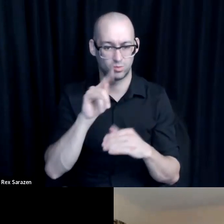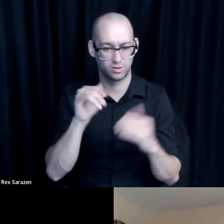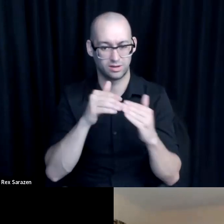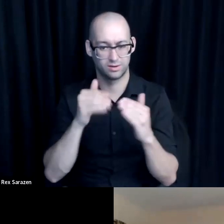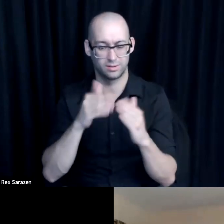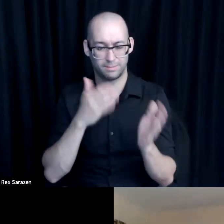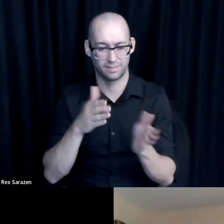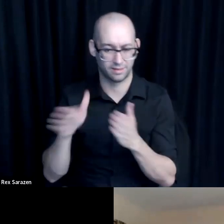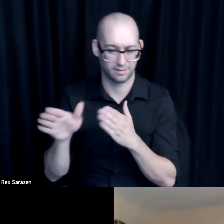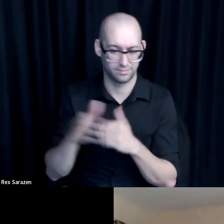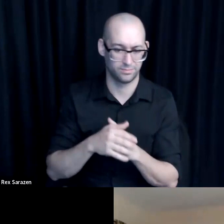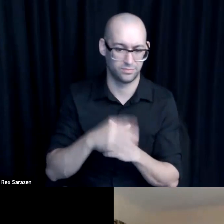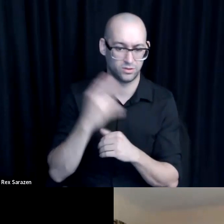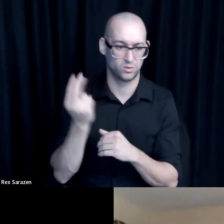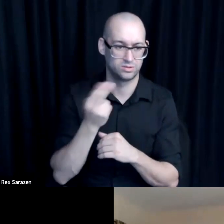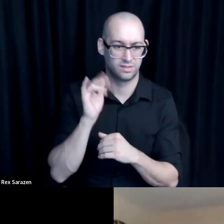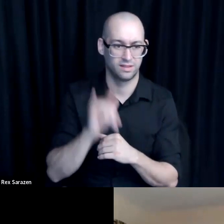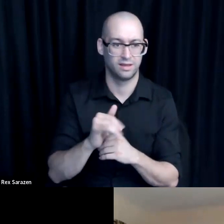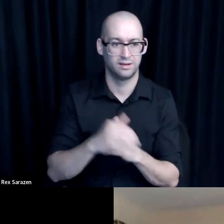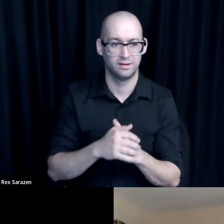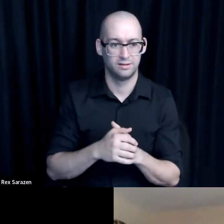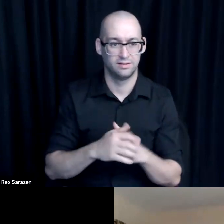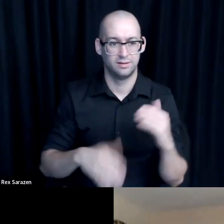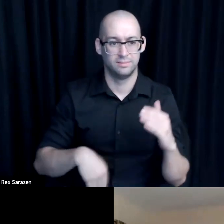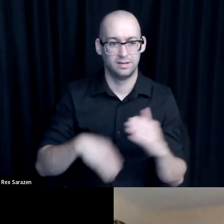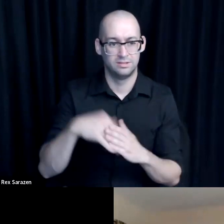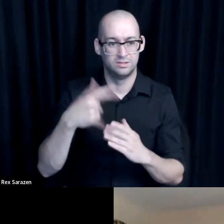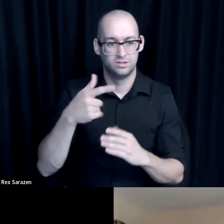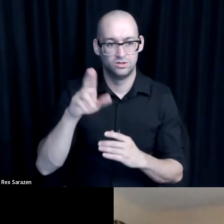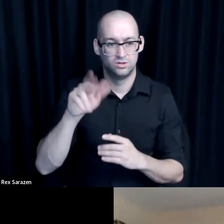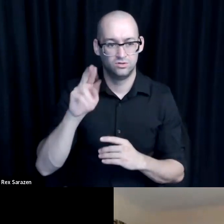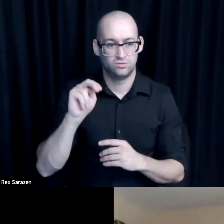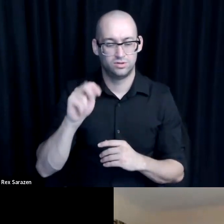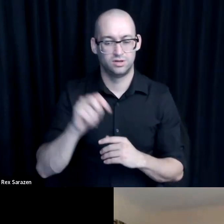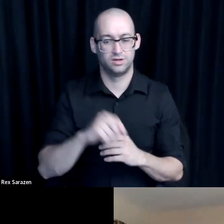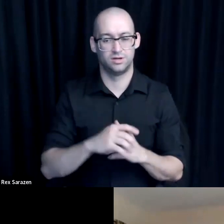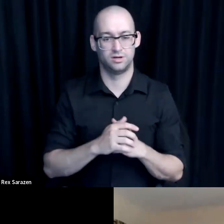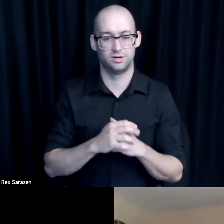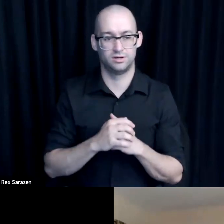know, utilizing capacity grants to do just that, employing both the train the trainer model,